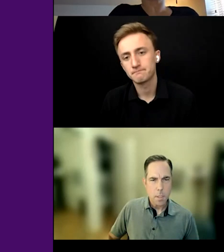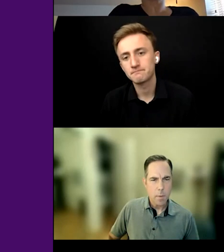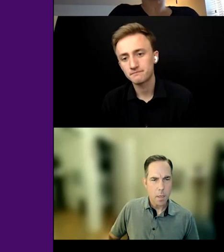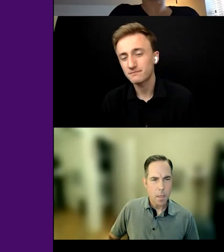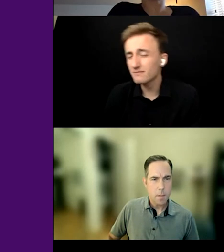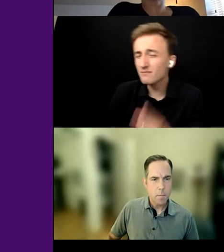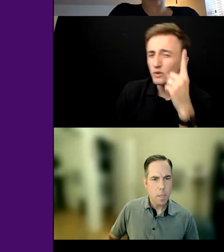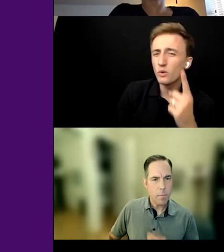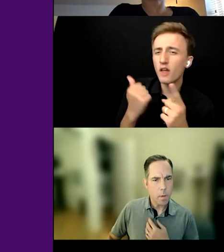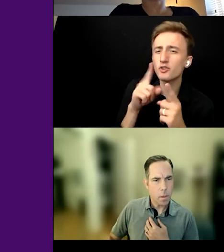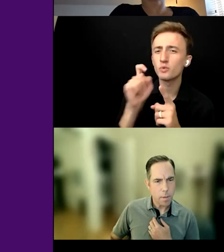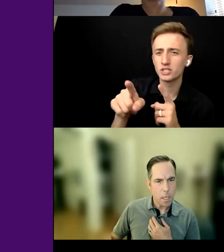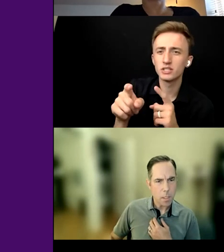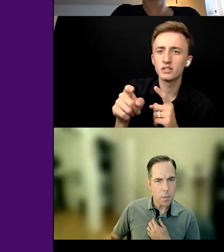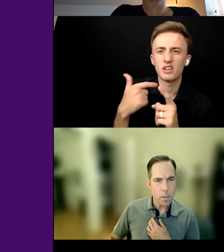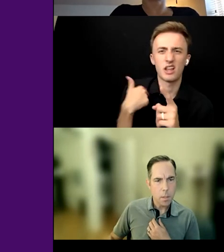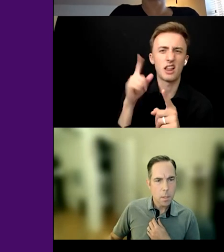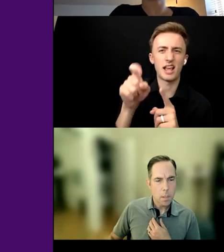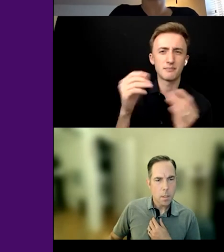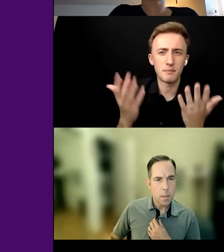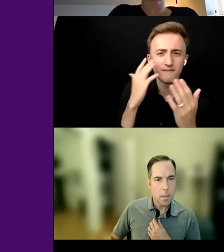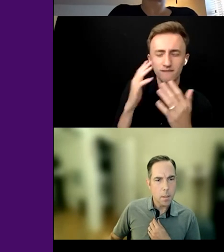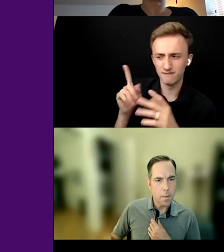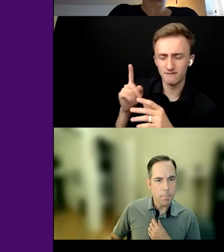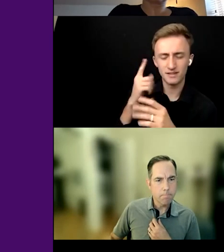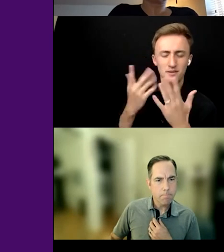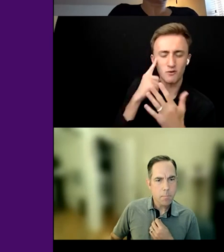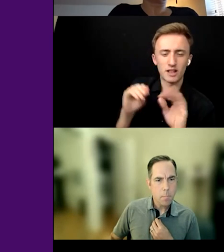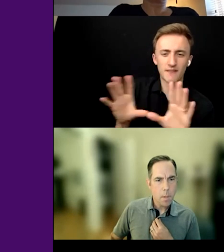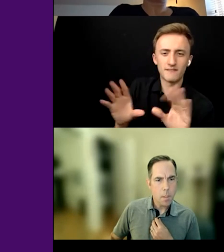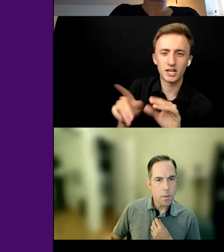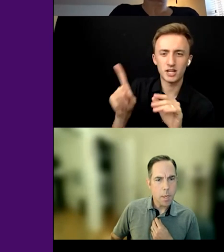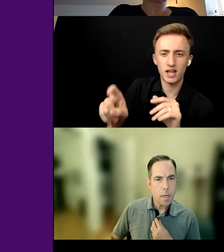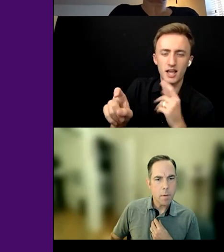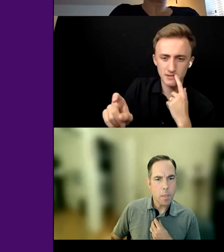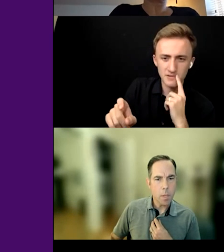and may be able ask for clarification, is there an AI available at the moment that will look at a website -- and this is where I think it might be a typo, is there an AI available at